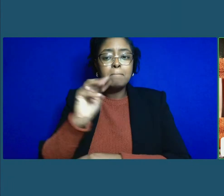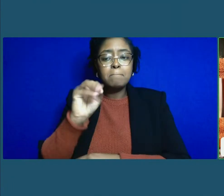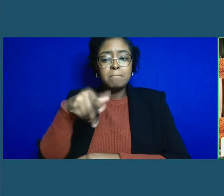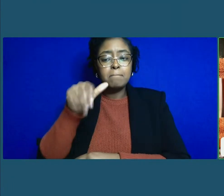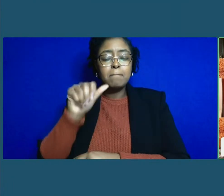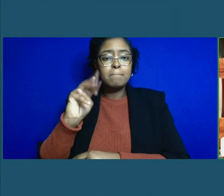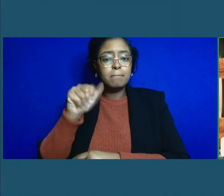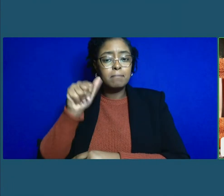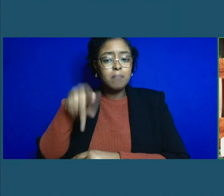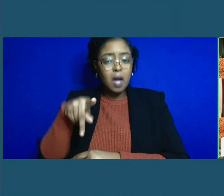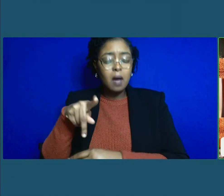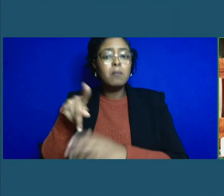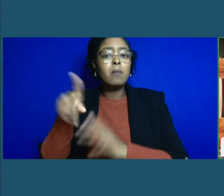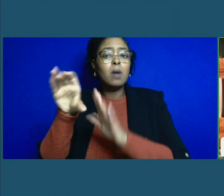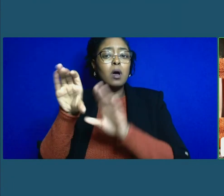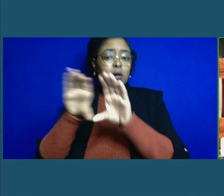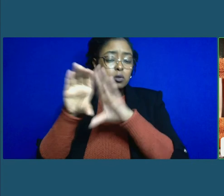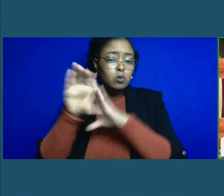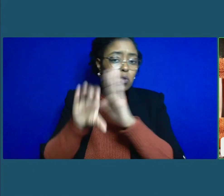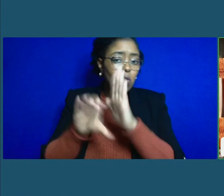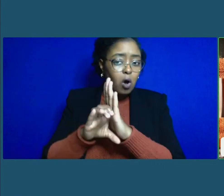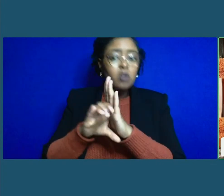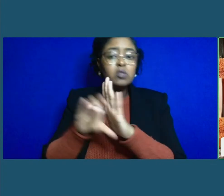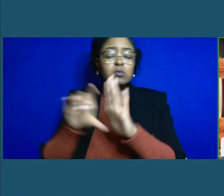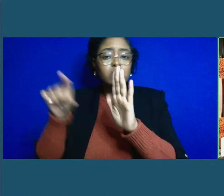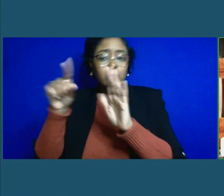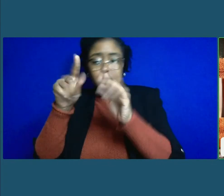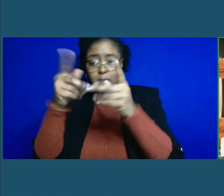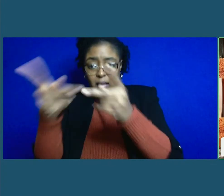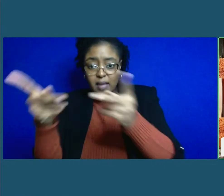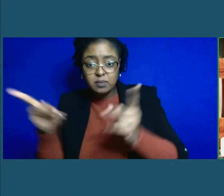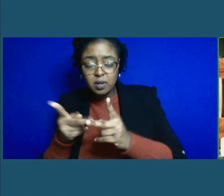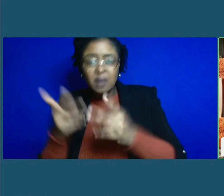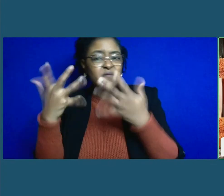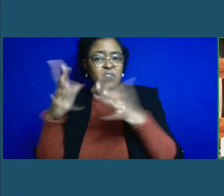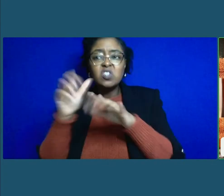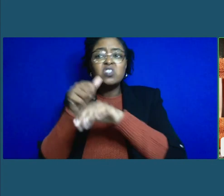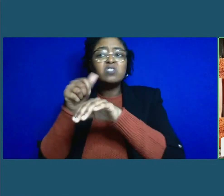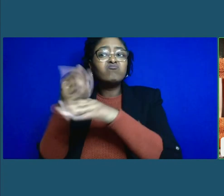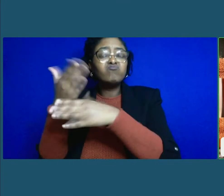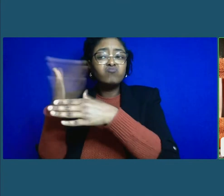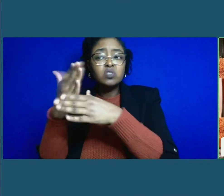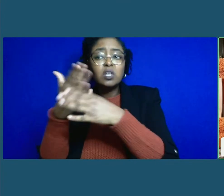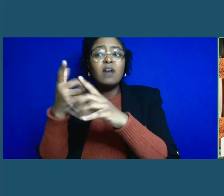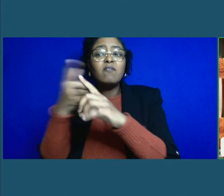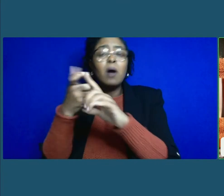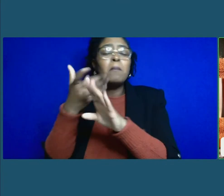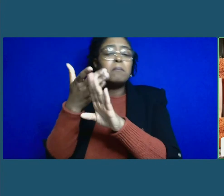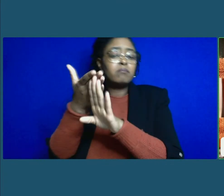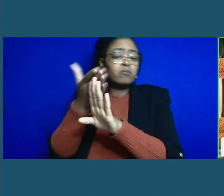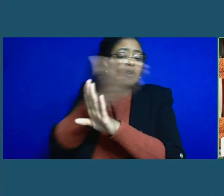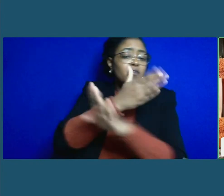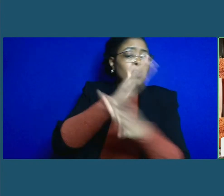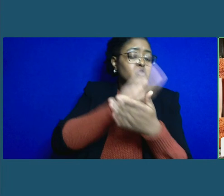son's Matt course placement. I share test scores, grades, copies of the curriculum and